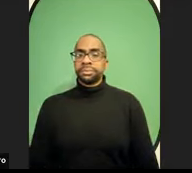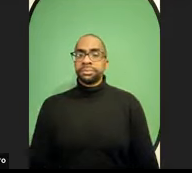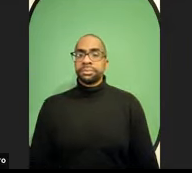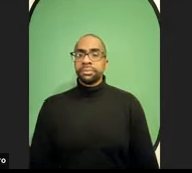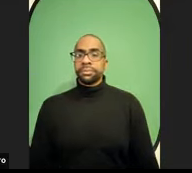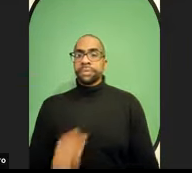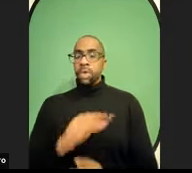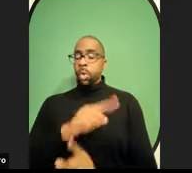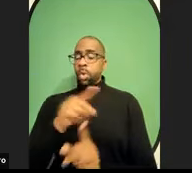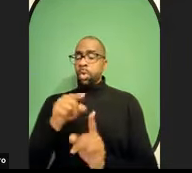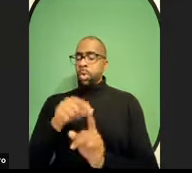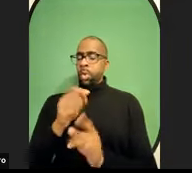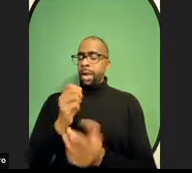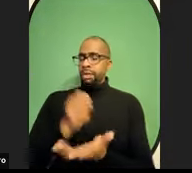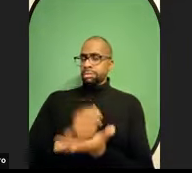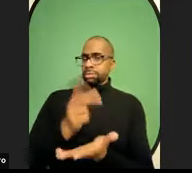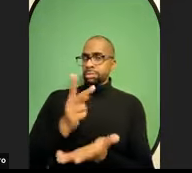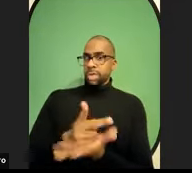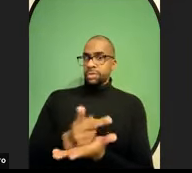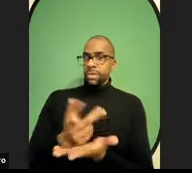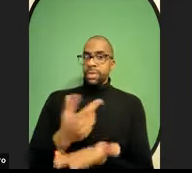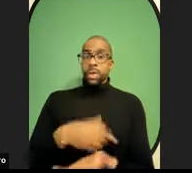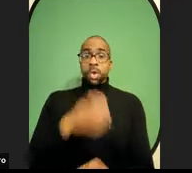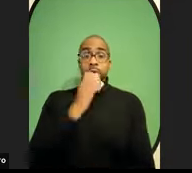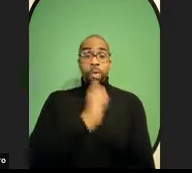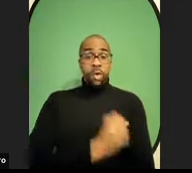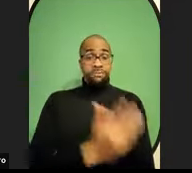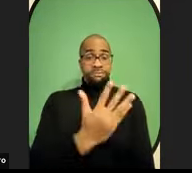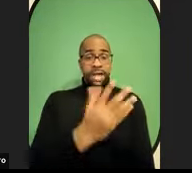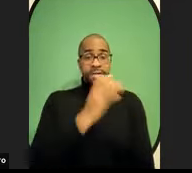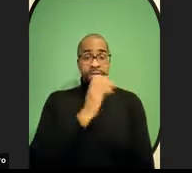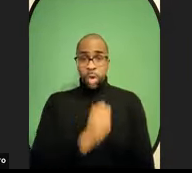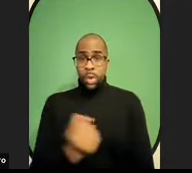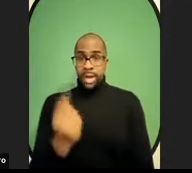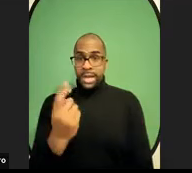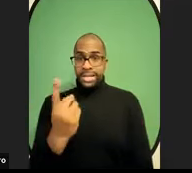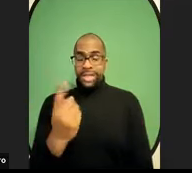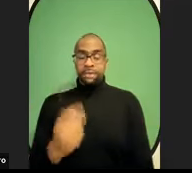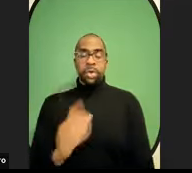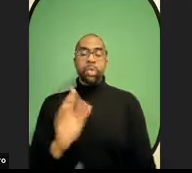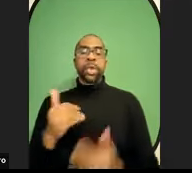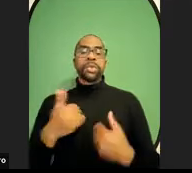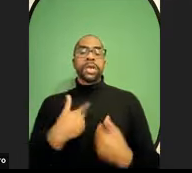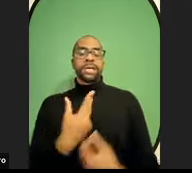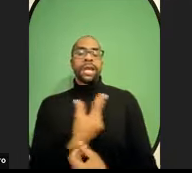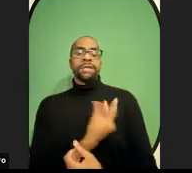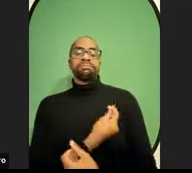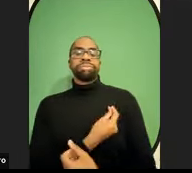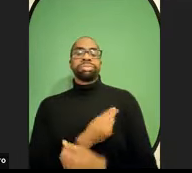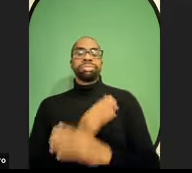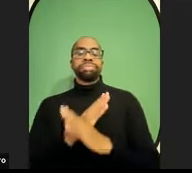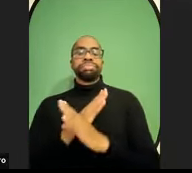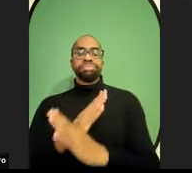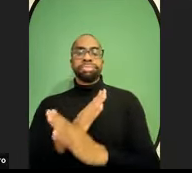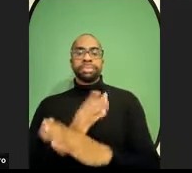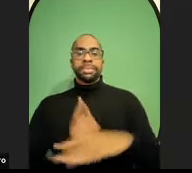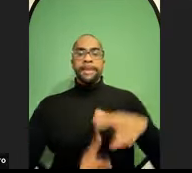And so. as soon as it as soon as it wasn't authorized for ages five to 11 to do provided to vaccine pop ups. clinics